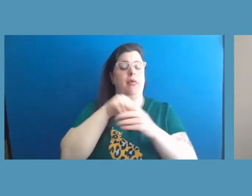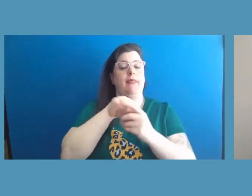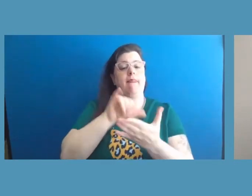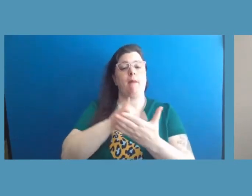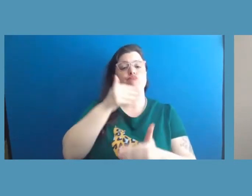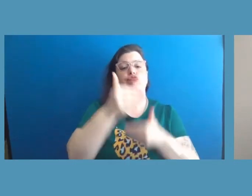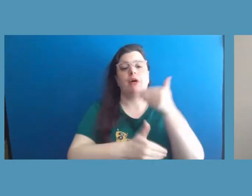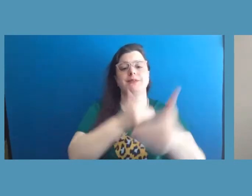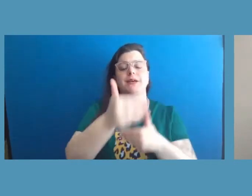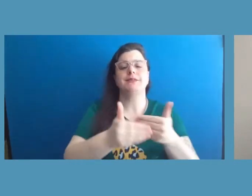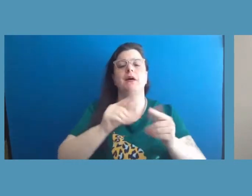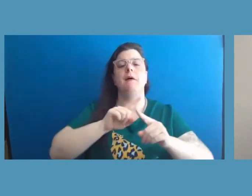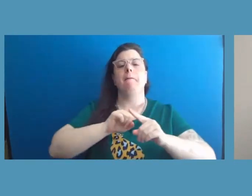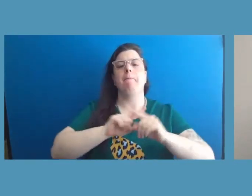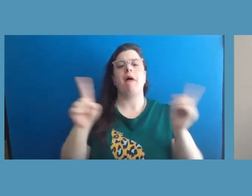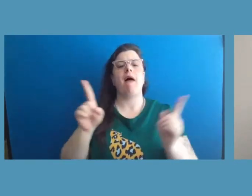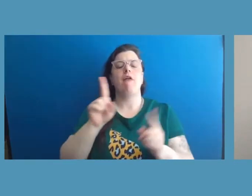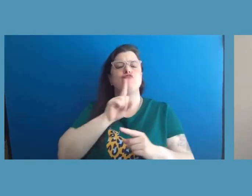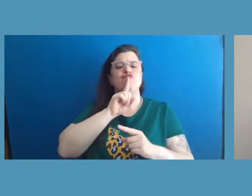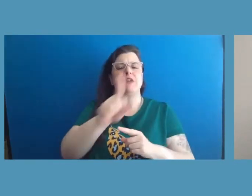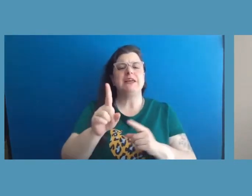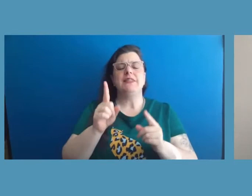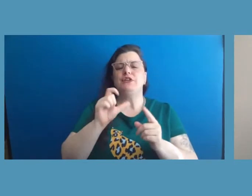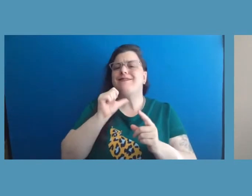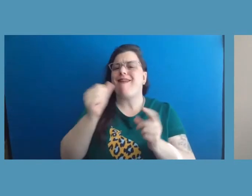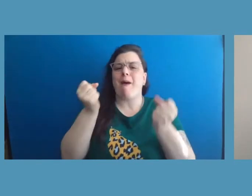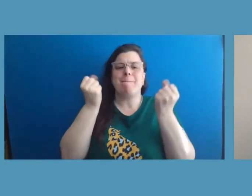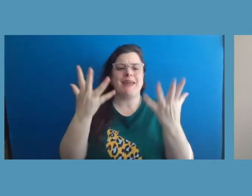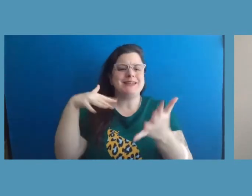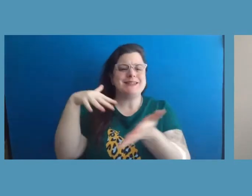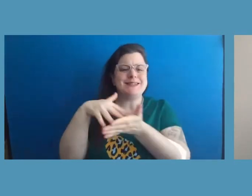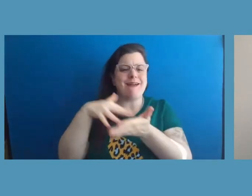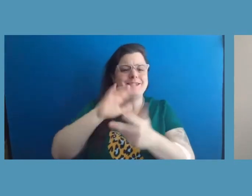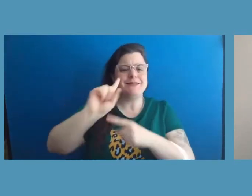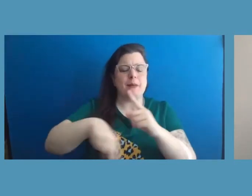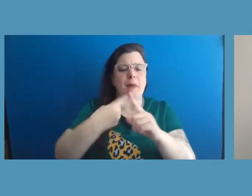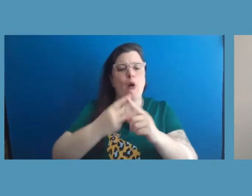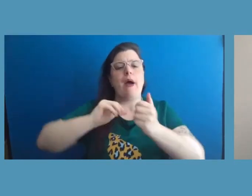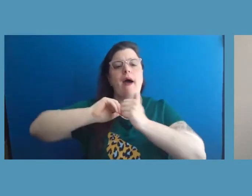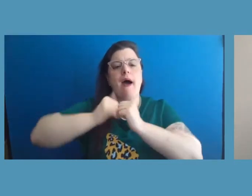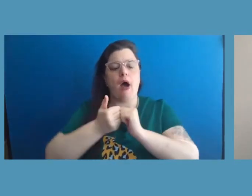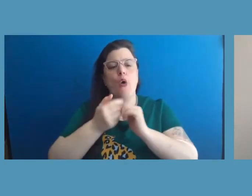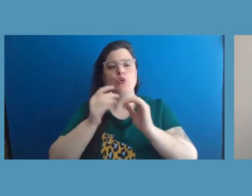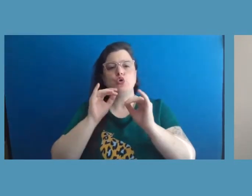expect to include disabled people in that process but really, there's not many studies